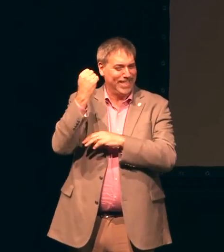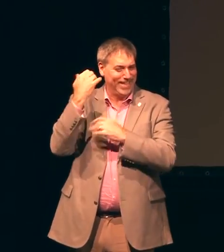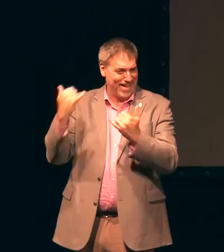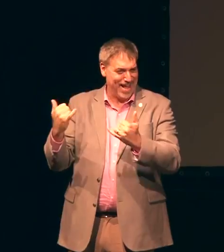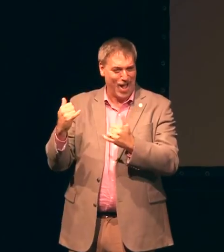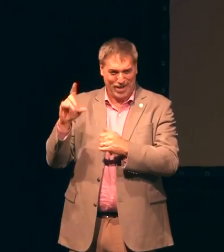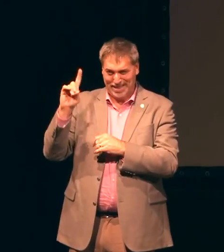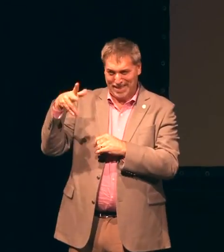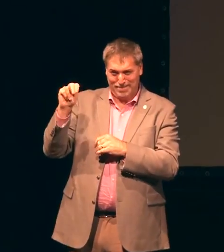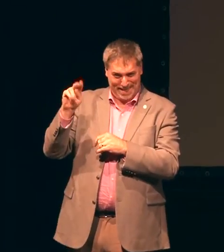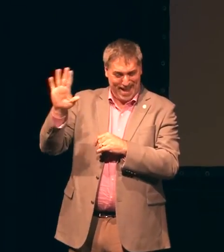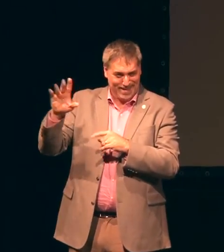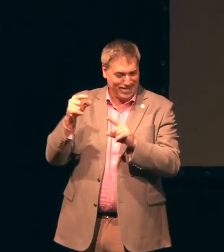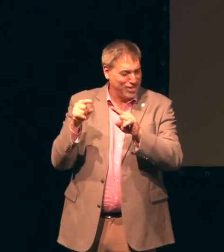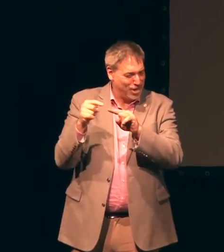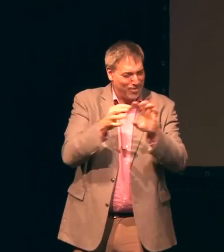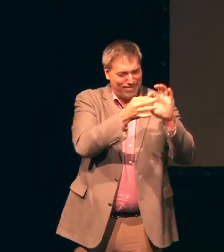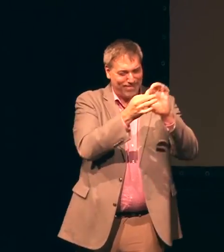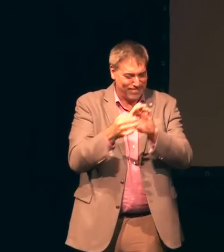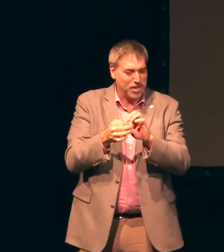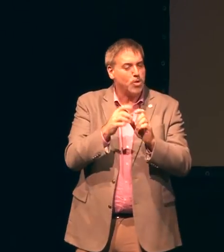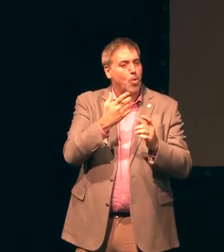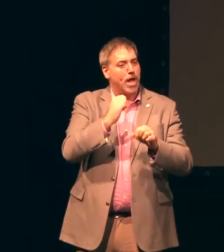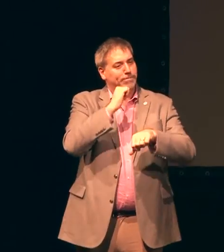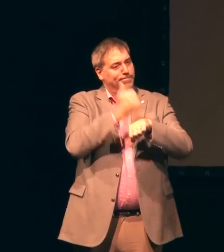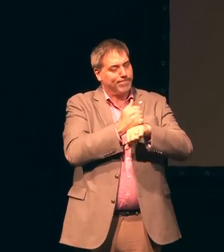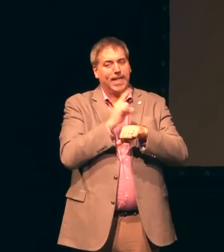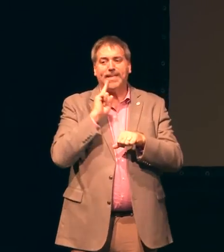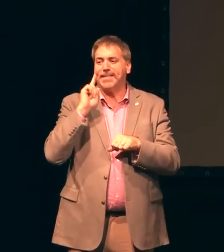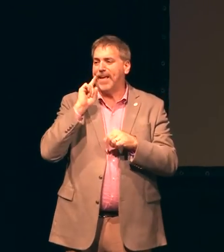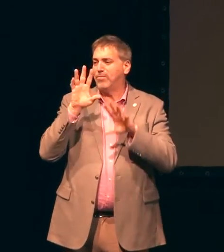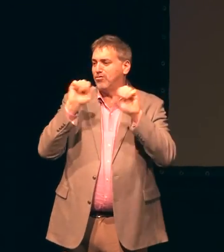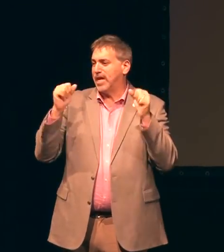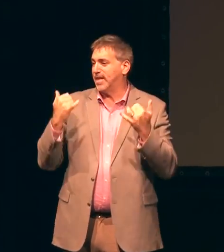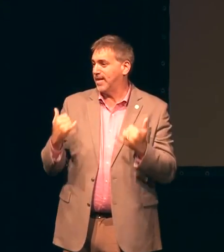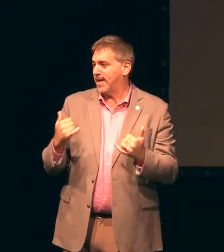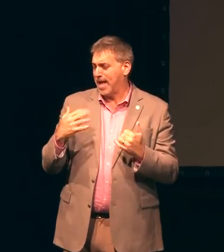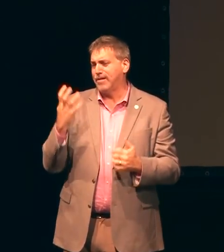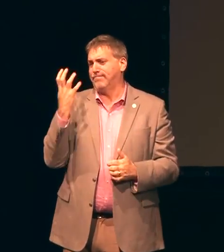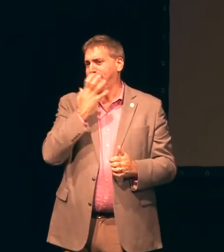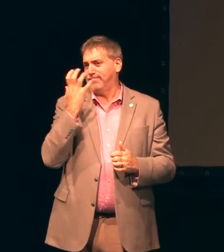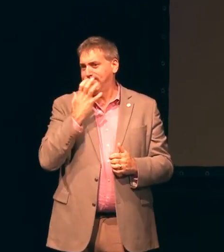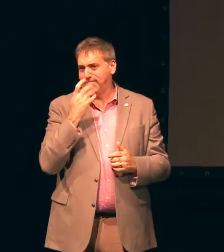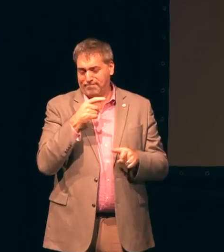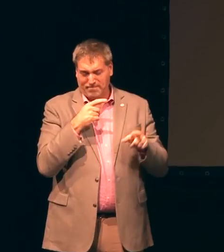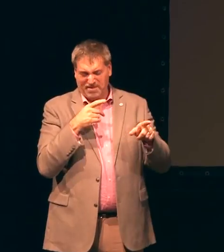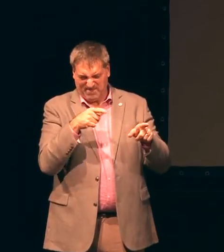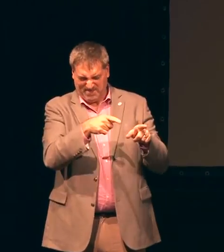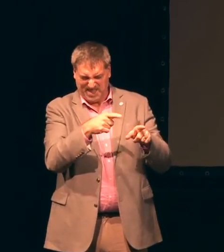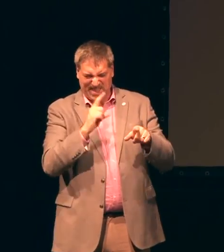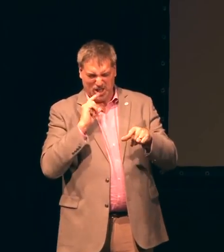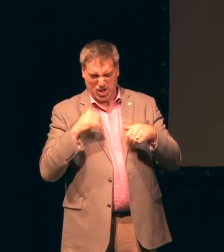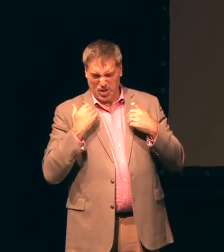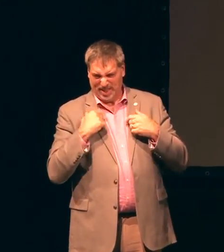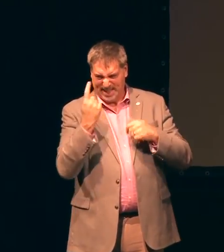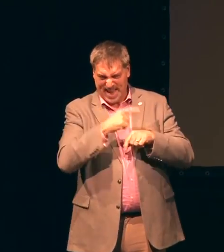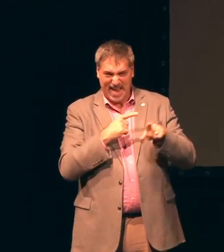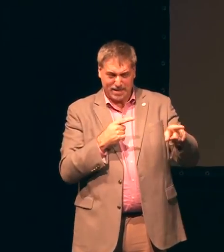DPN protest anniversary in March. And we want that deaf president now protest was